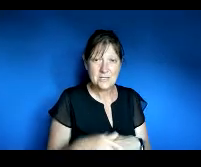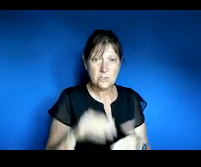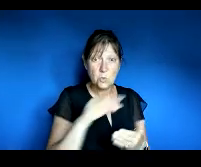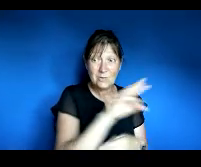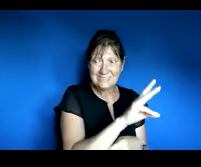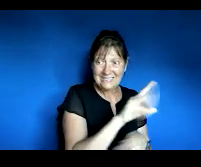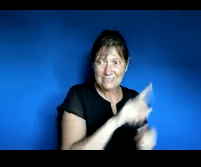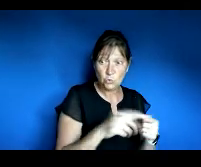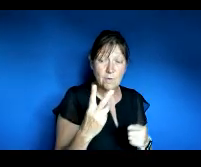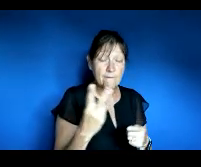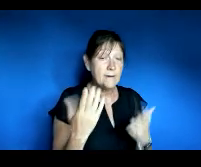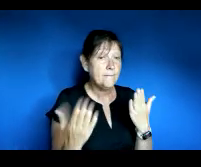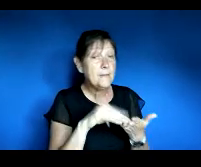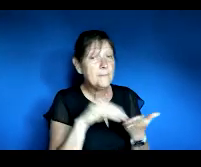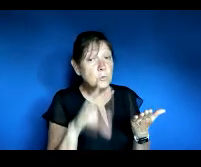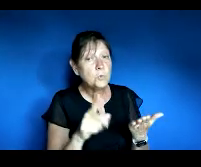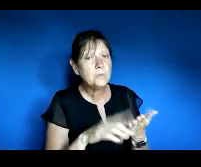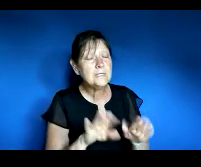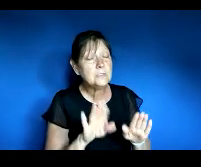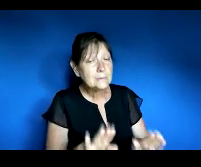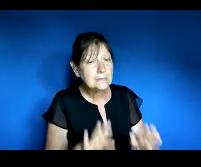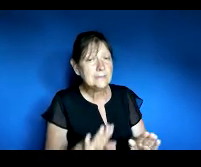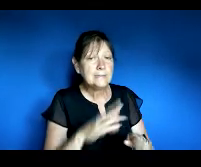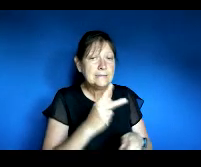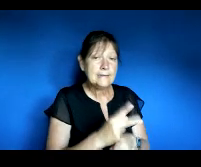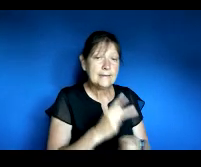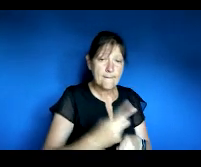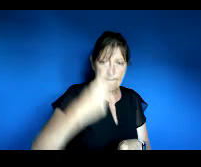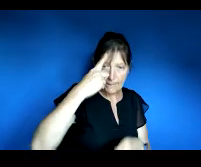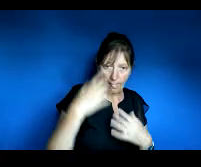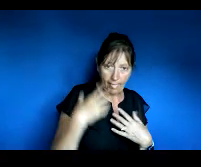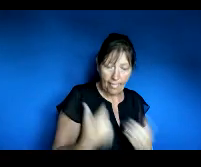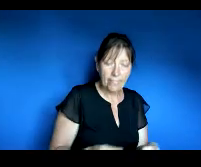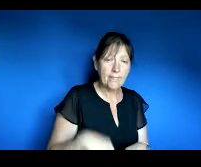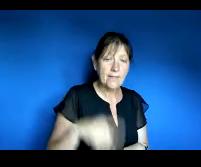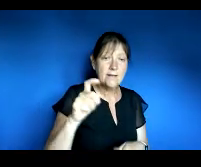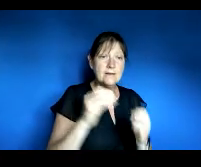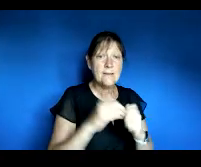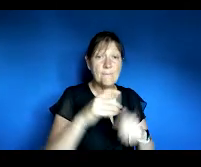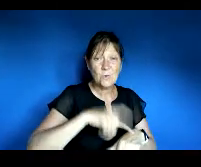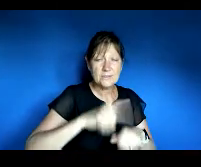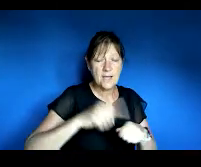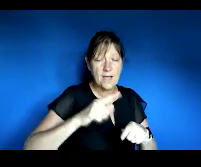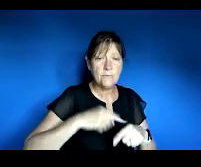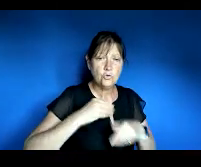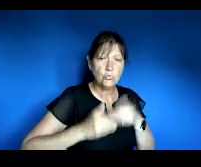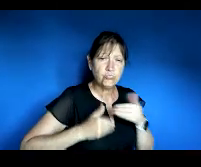maybe need to focus a little bit more on their mental health, or just need more time to process and do the work,